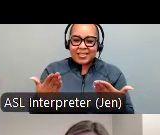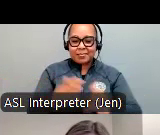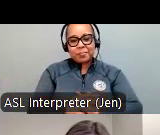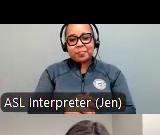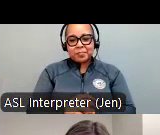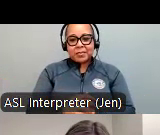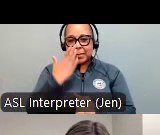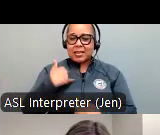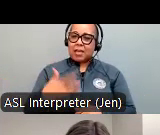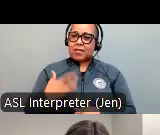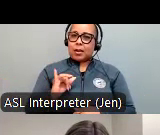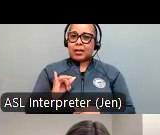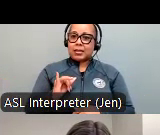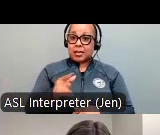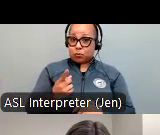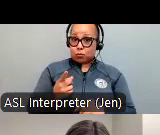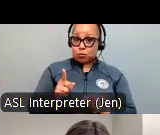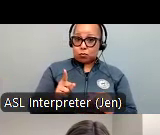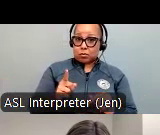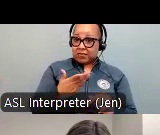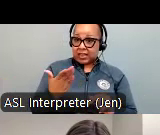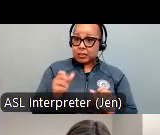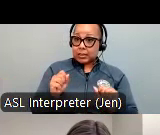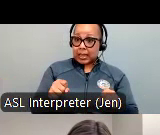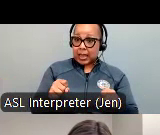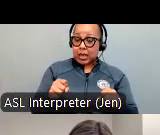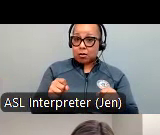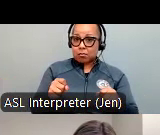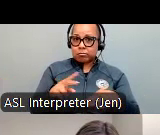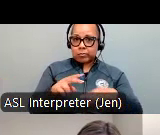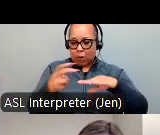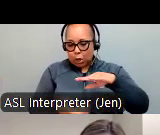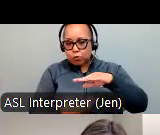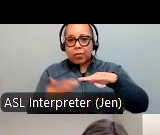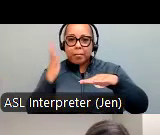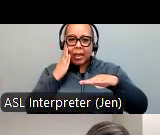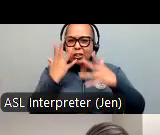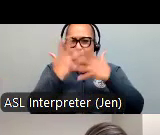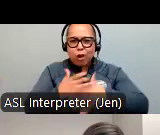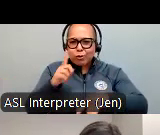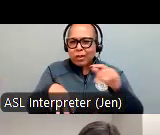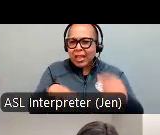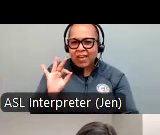Because I feel like if things can fall under a bed, it's so dark that you can't see them, so